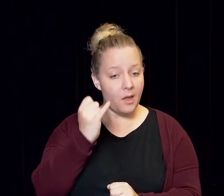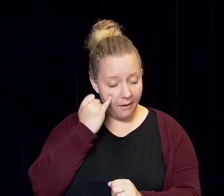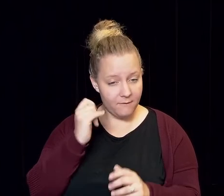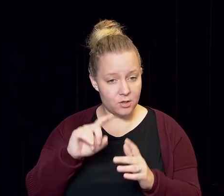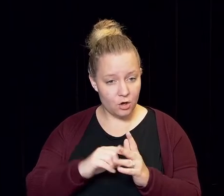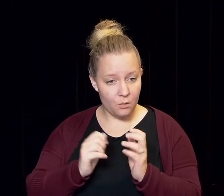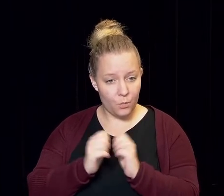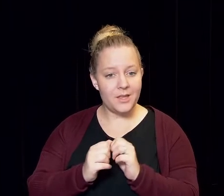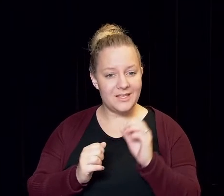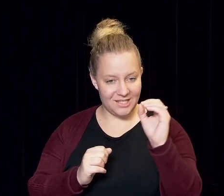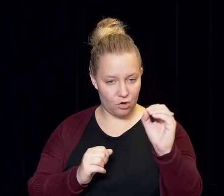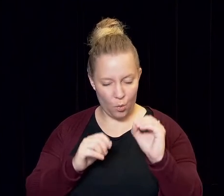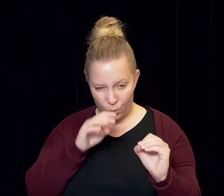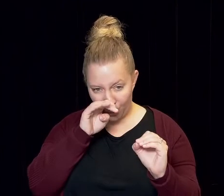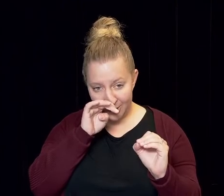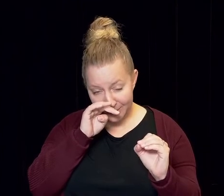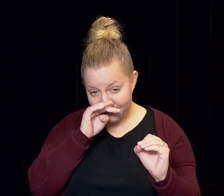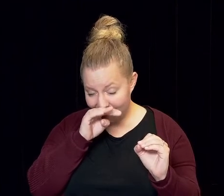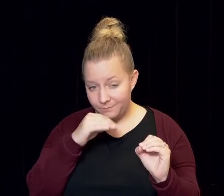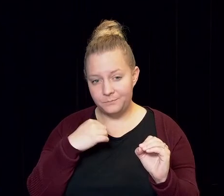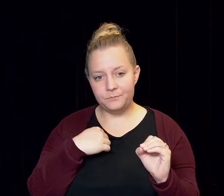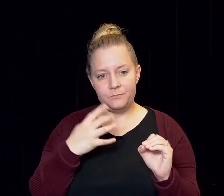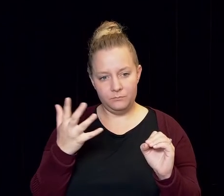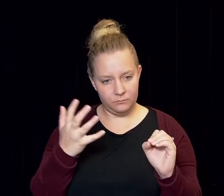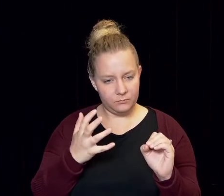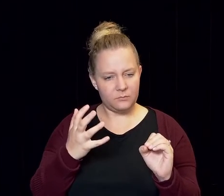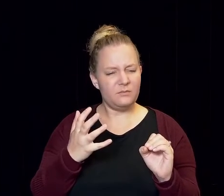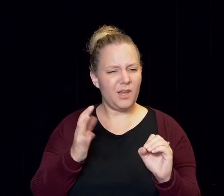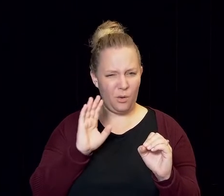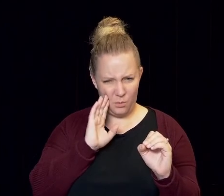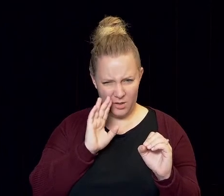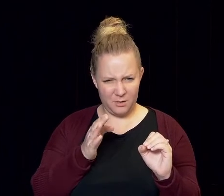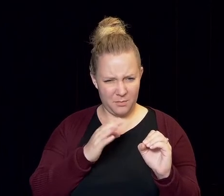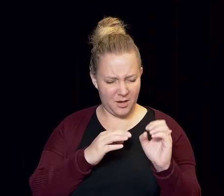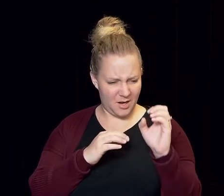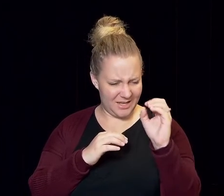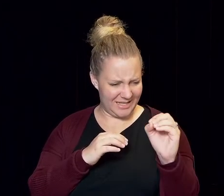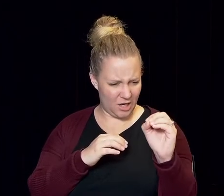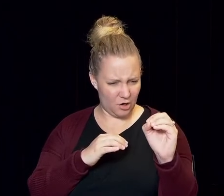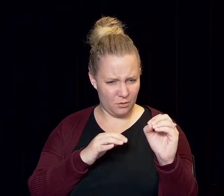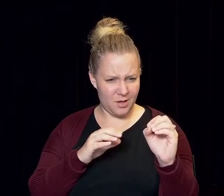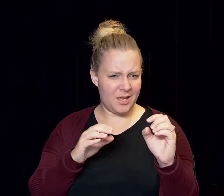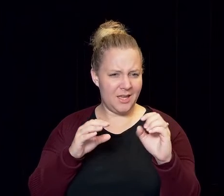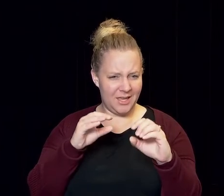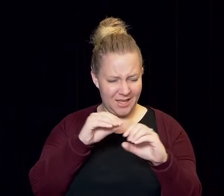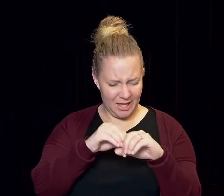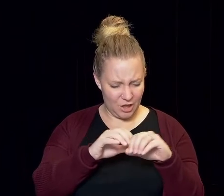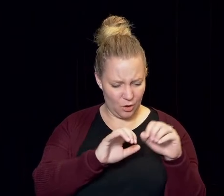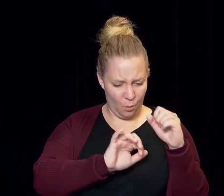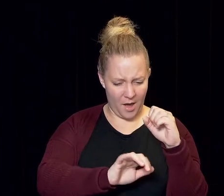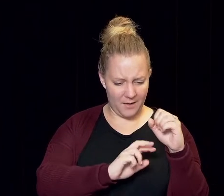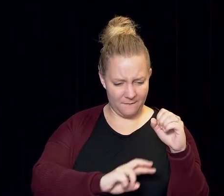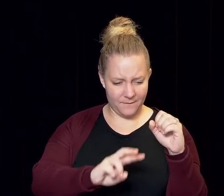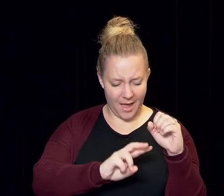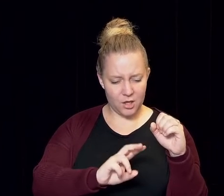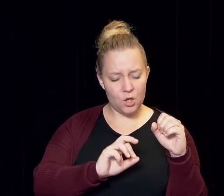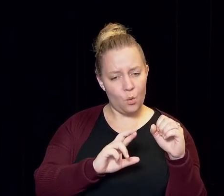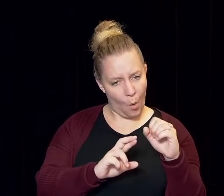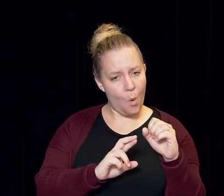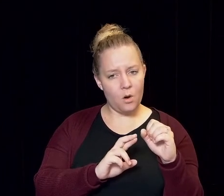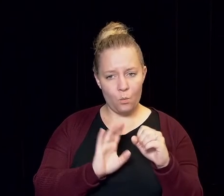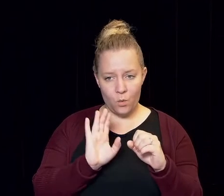what I was looking for was would there be a 0 in the y value or would it be a number that's